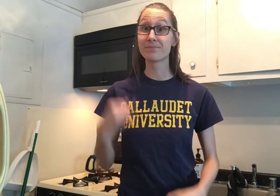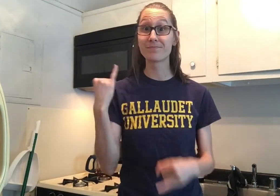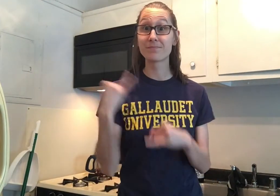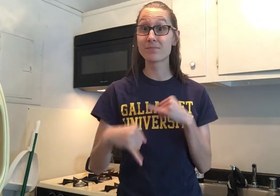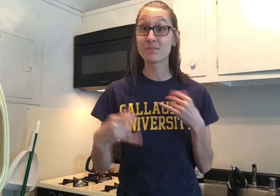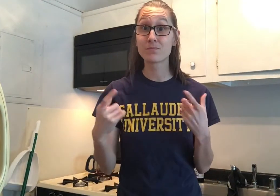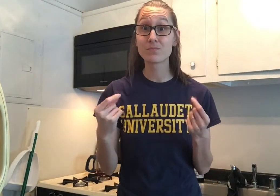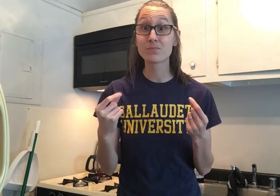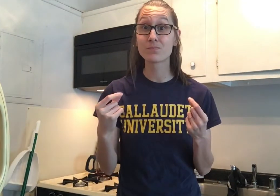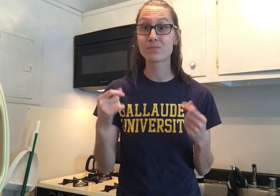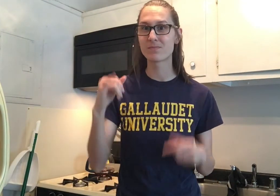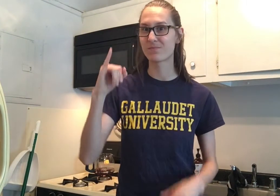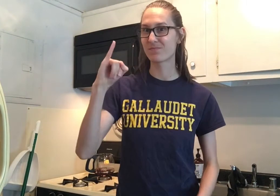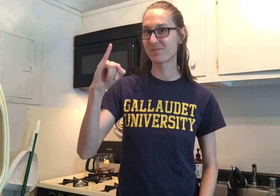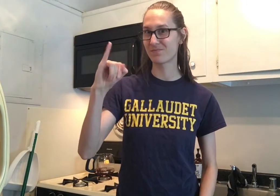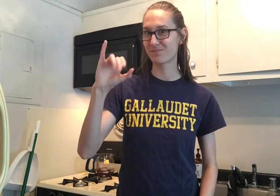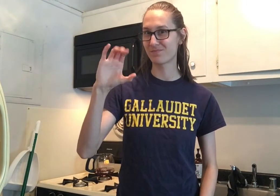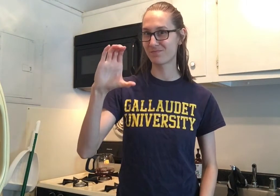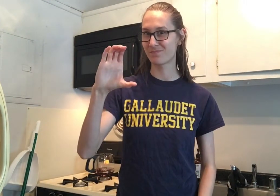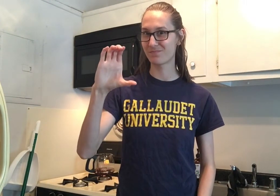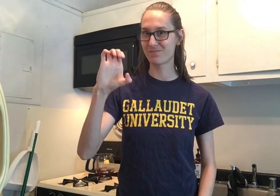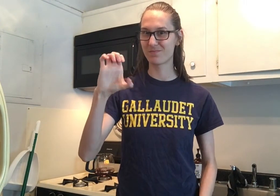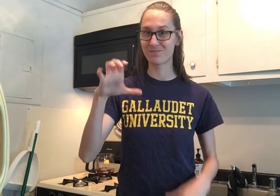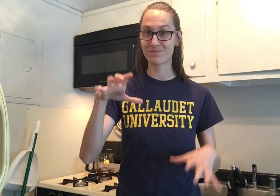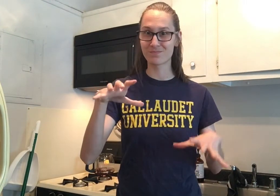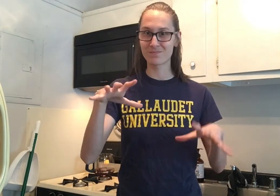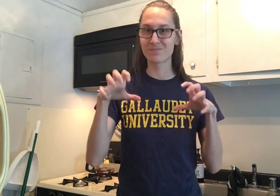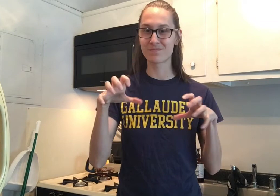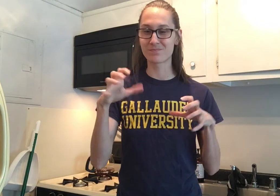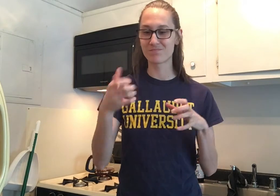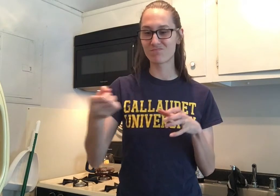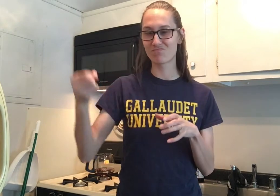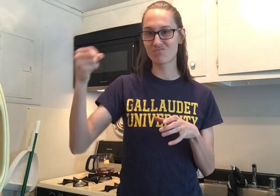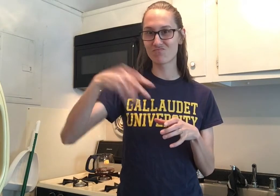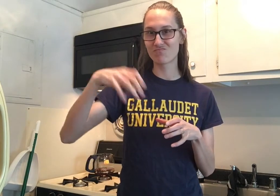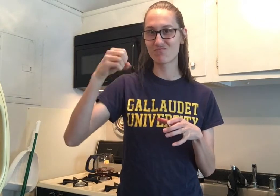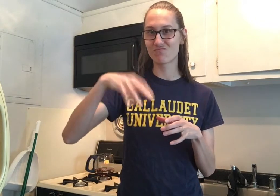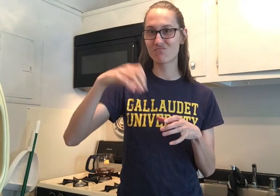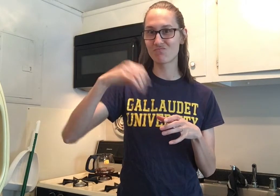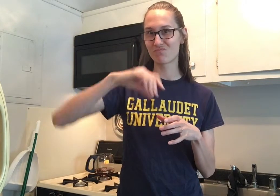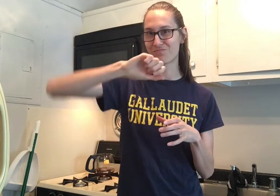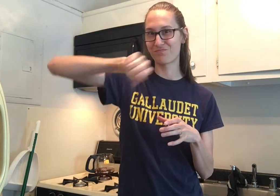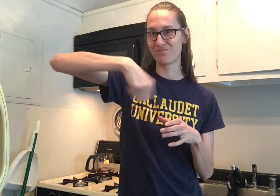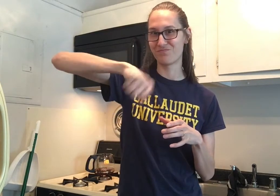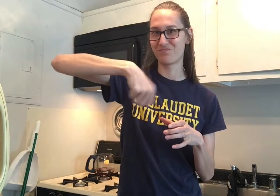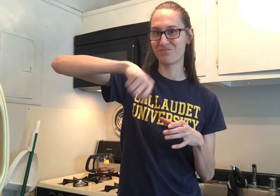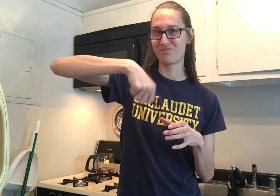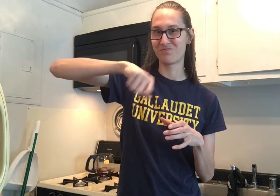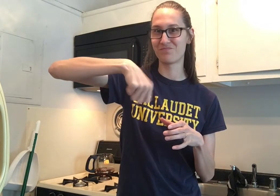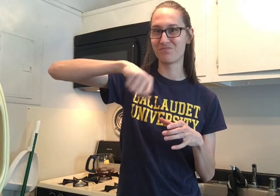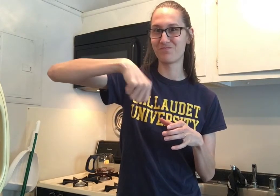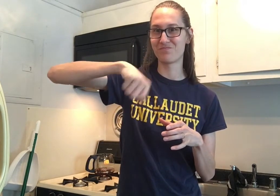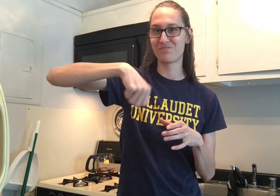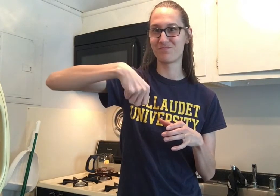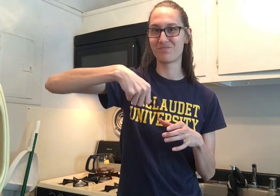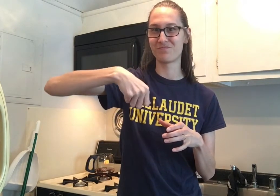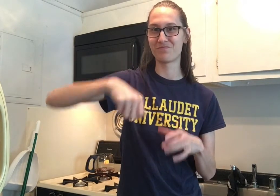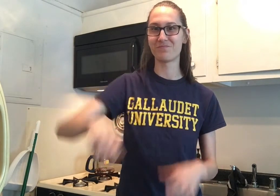Lastly, add some ice and mix again